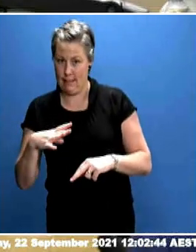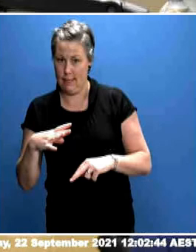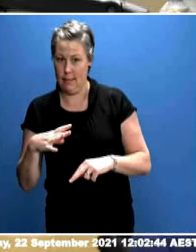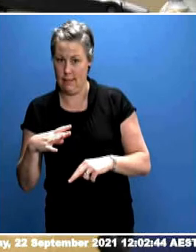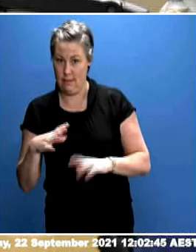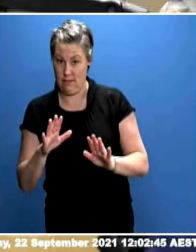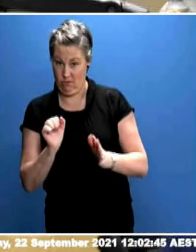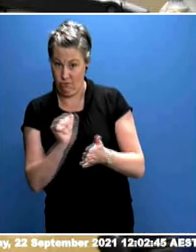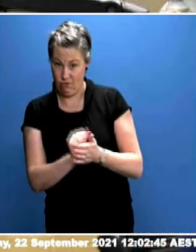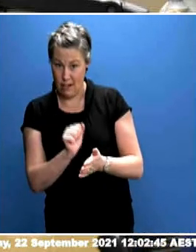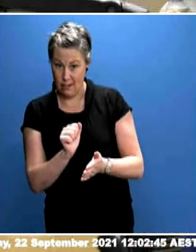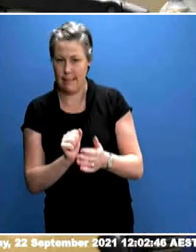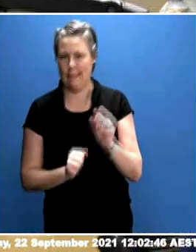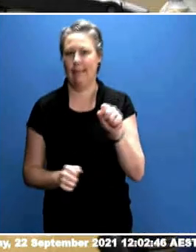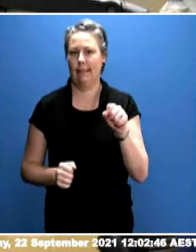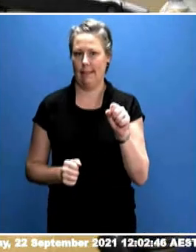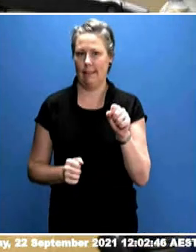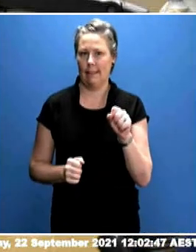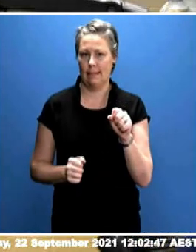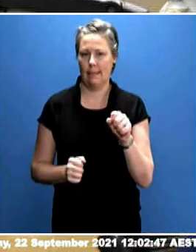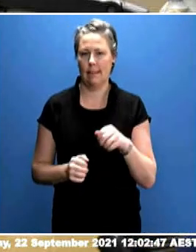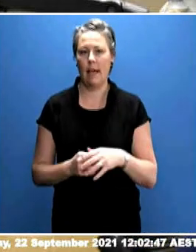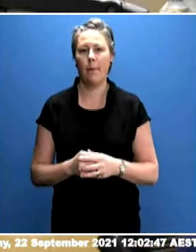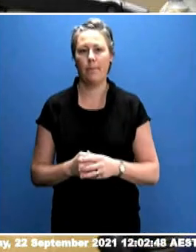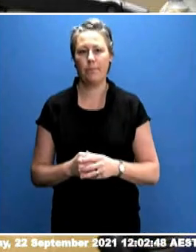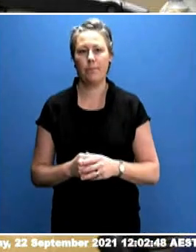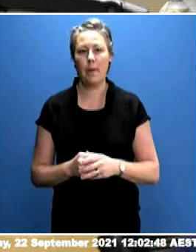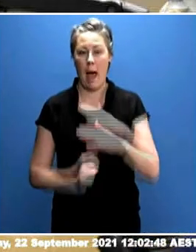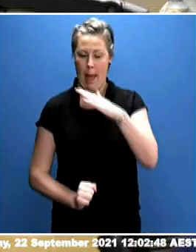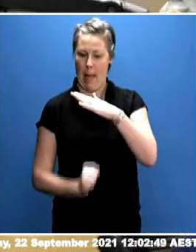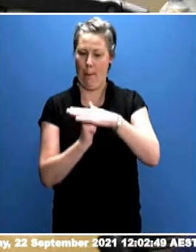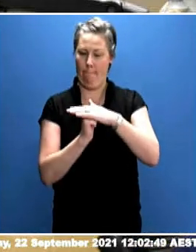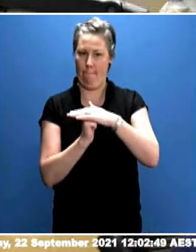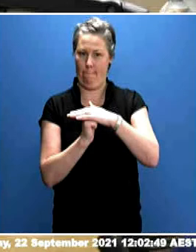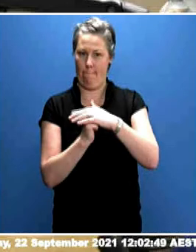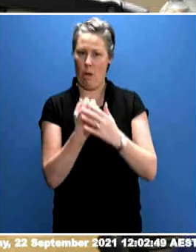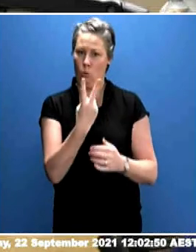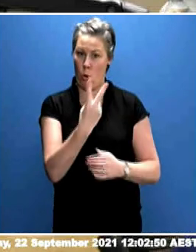That's as we understand it? It's a maximum period of 21 days.